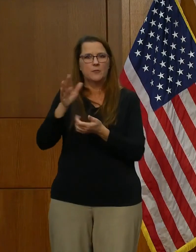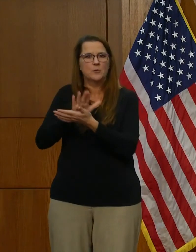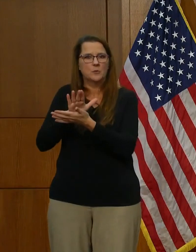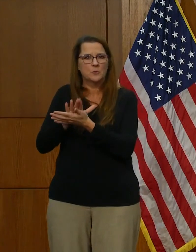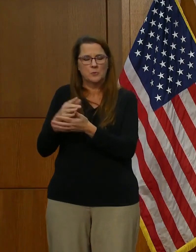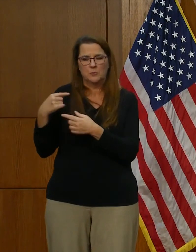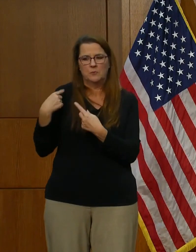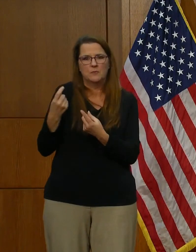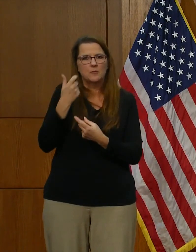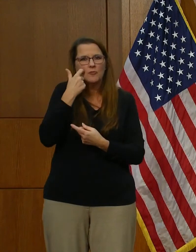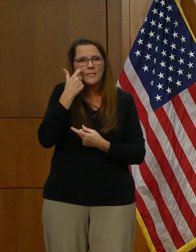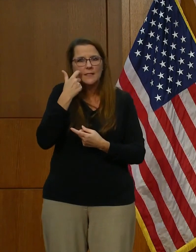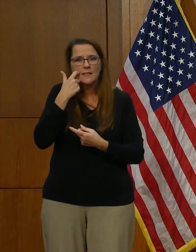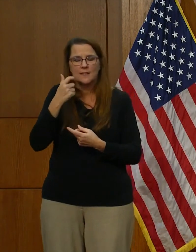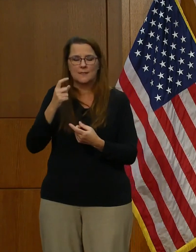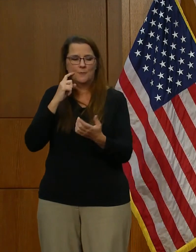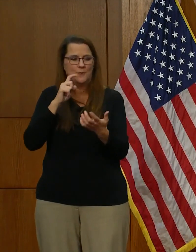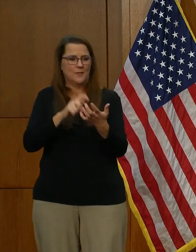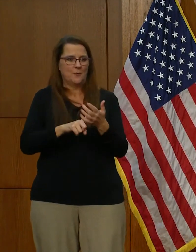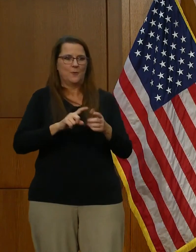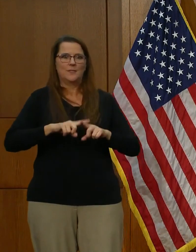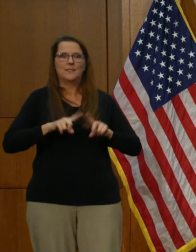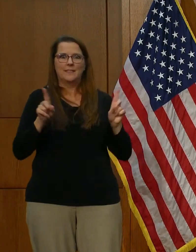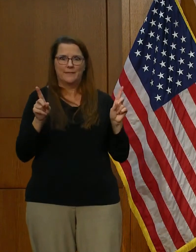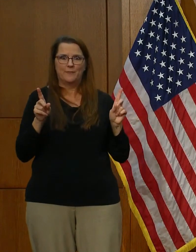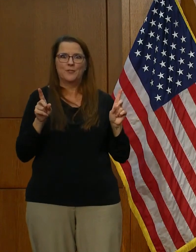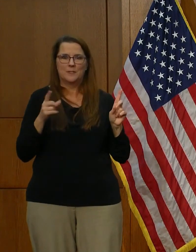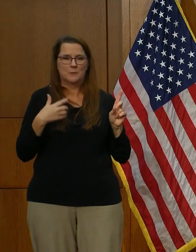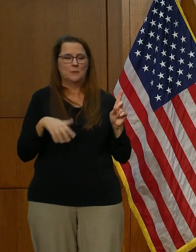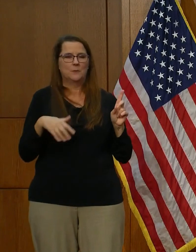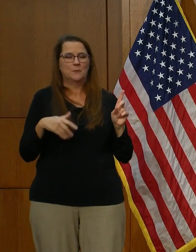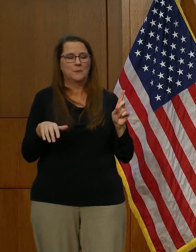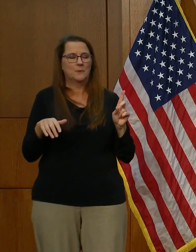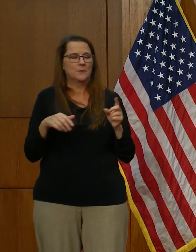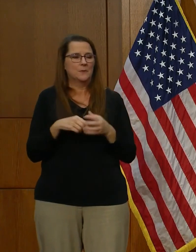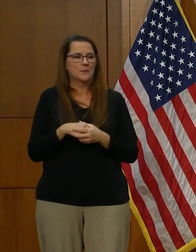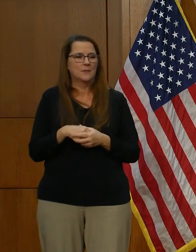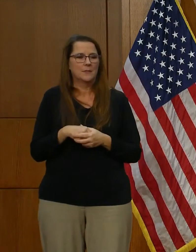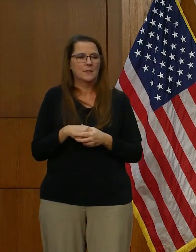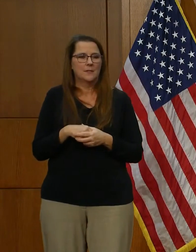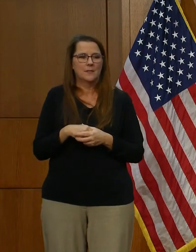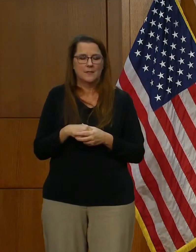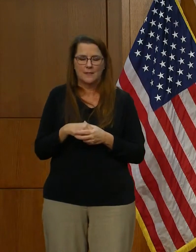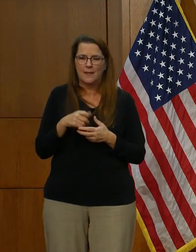I HAVE VISITED SEVERAL SCHOOLS OVER THE PAST COUPLE OF WEEKS,